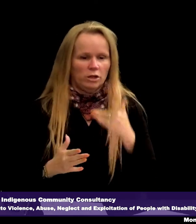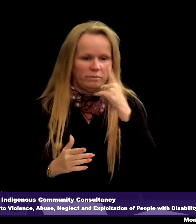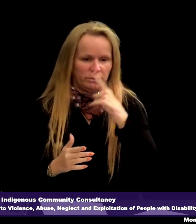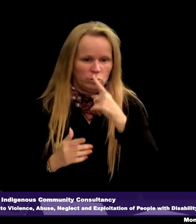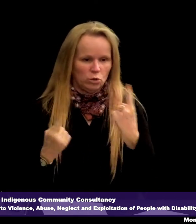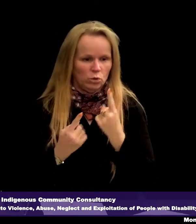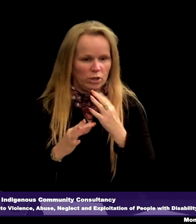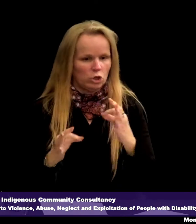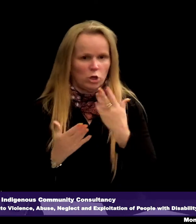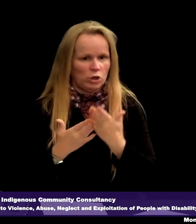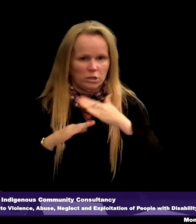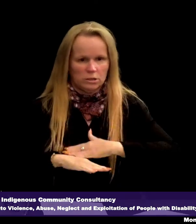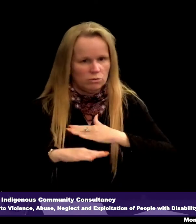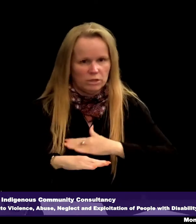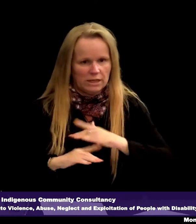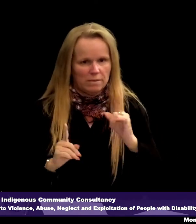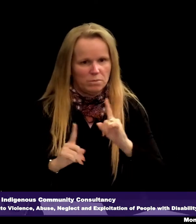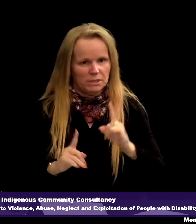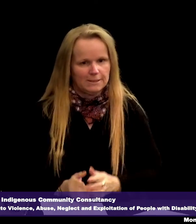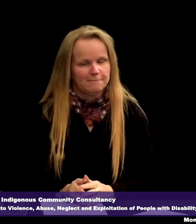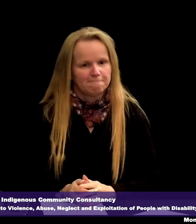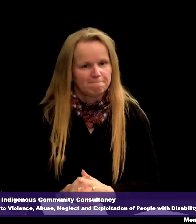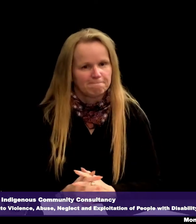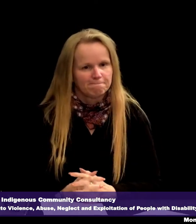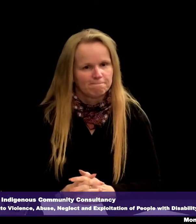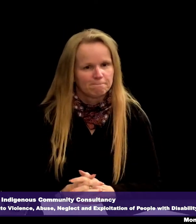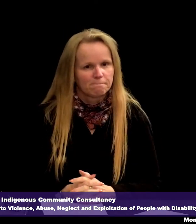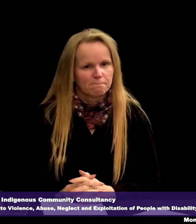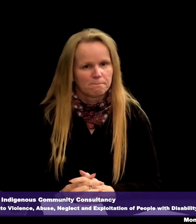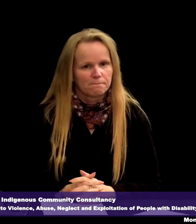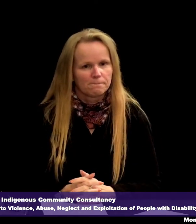And often I work a lot with people who aren't on country - who aren't currently on